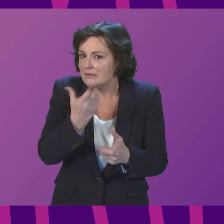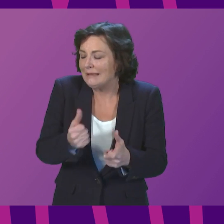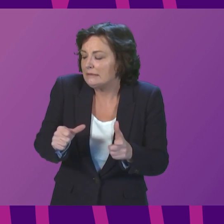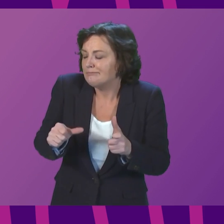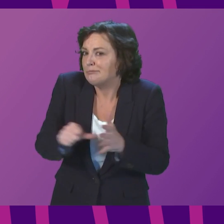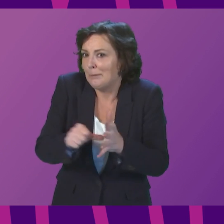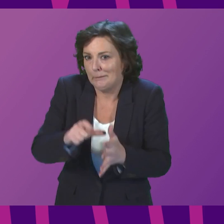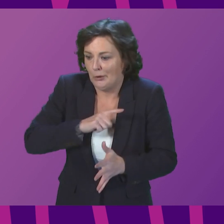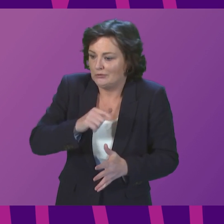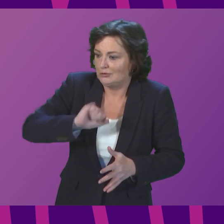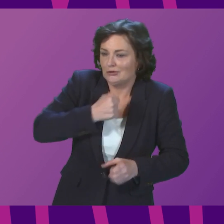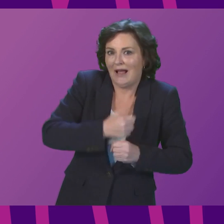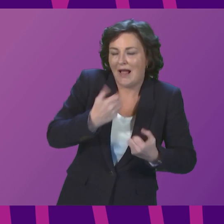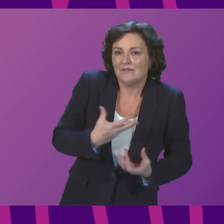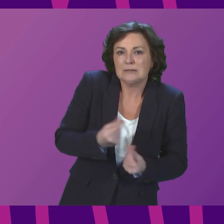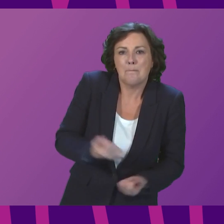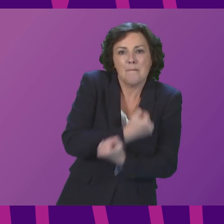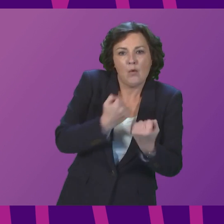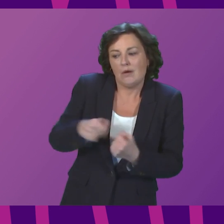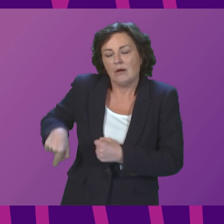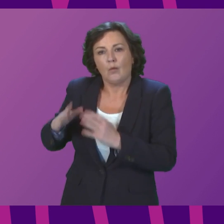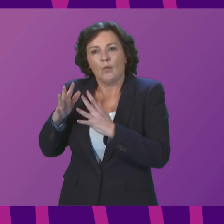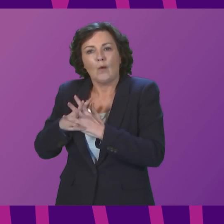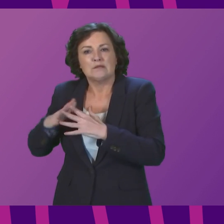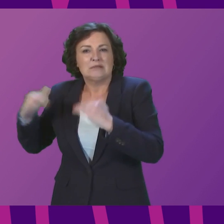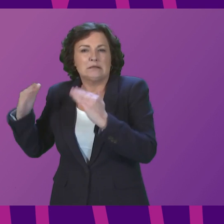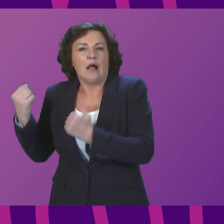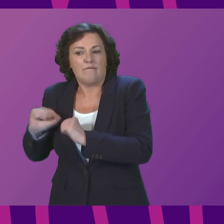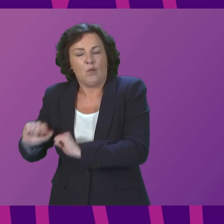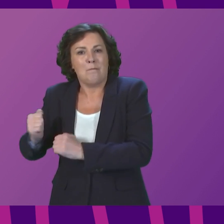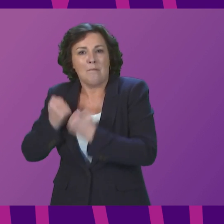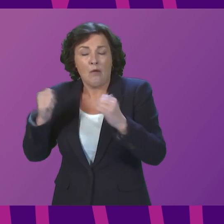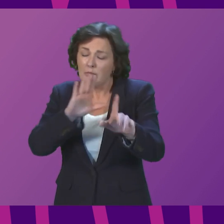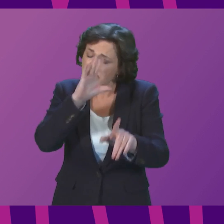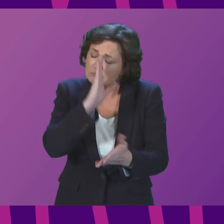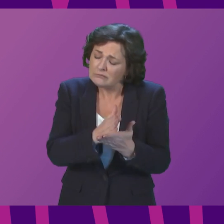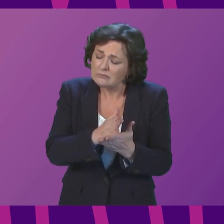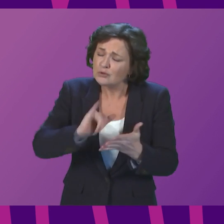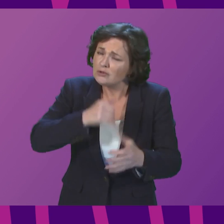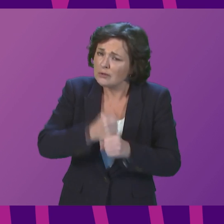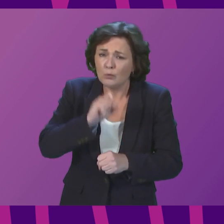Nevertheless, the Scottish Government will consider any action that we can reasonably take, and we will consider the report very carefully.